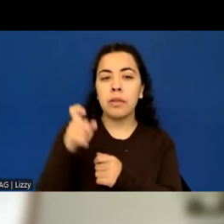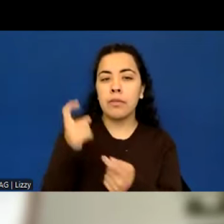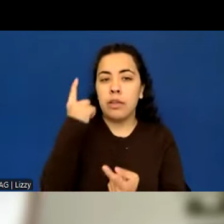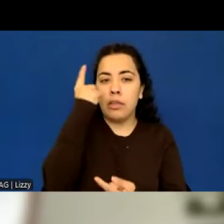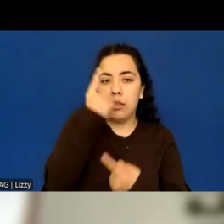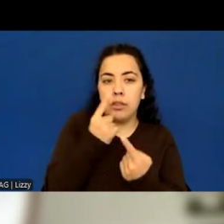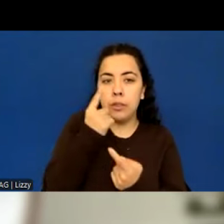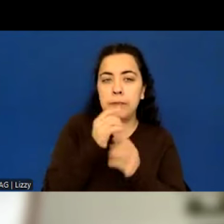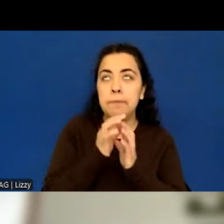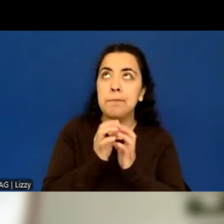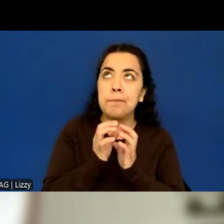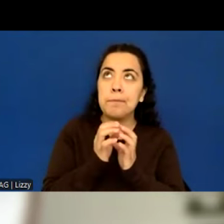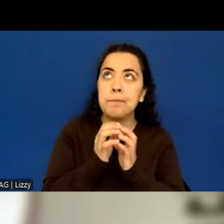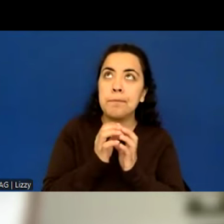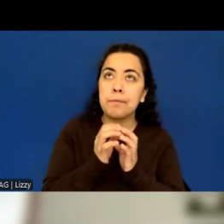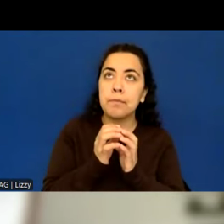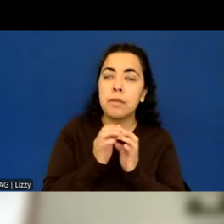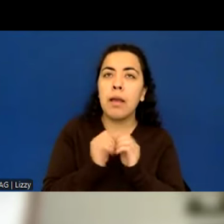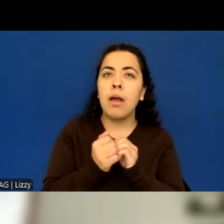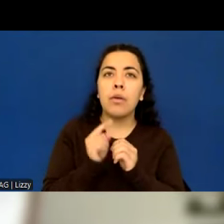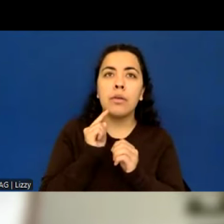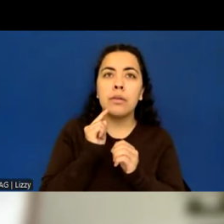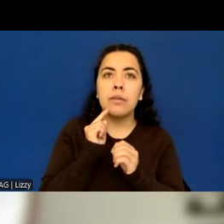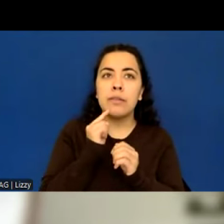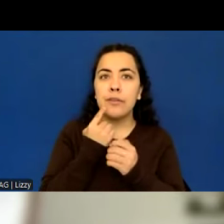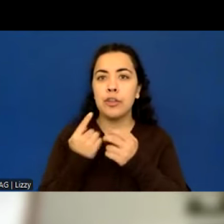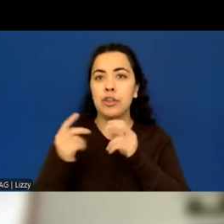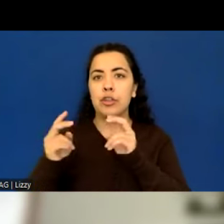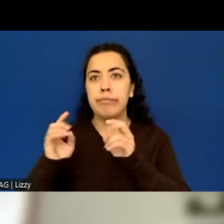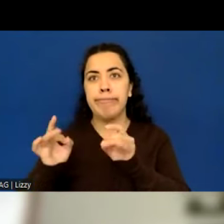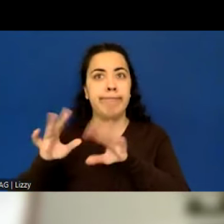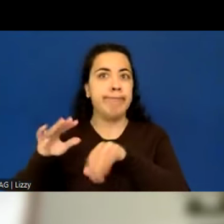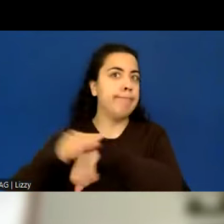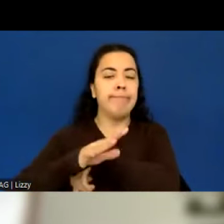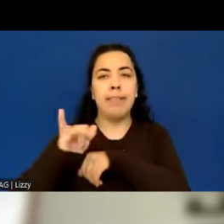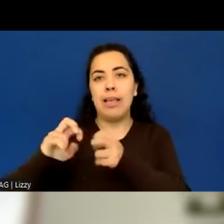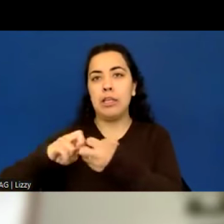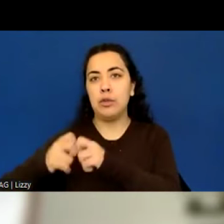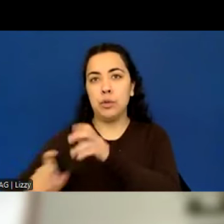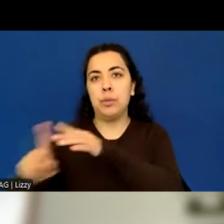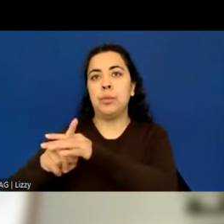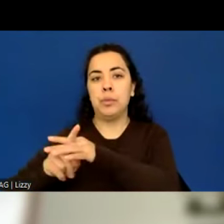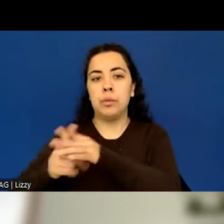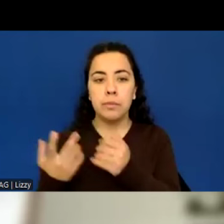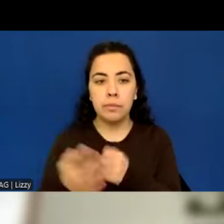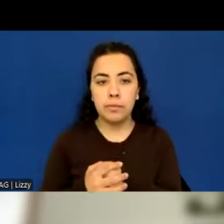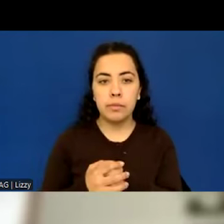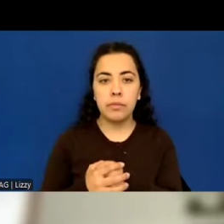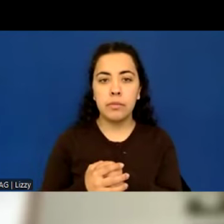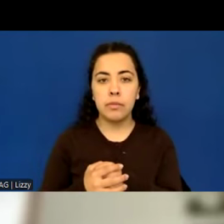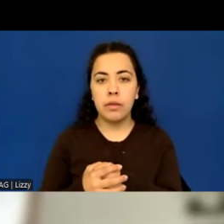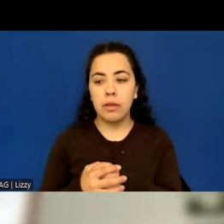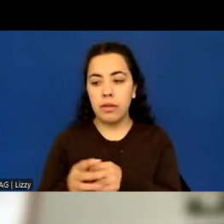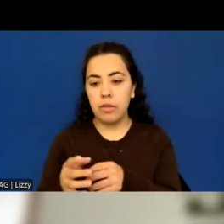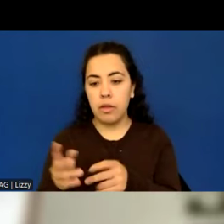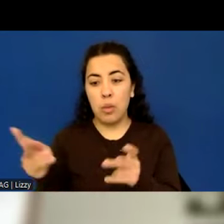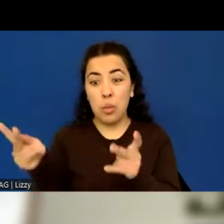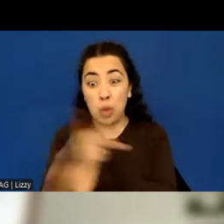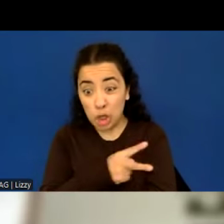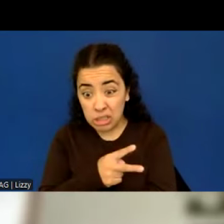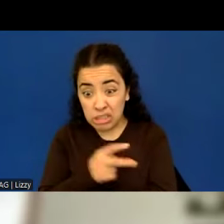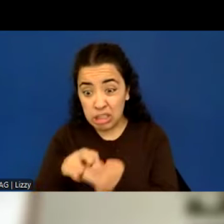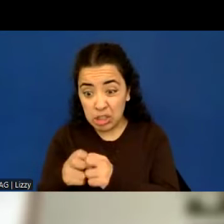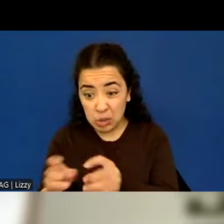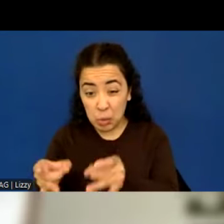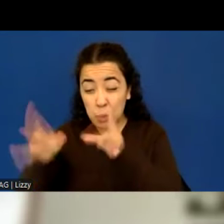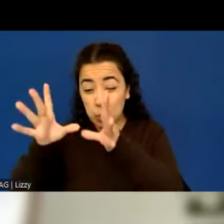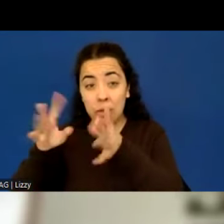how severe an issue is. The bad, the worst the issue is, the quicker should be resolved.